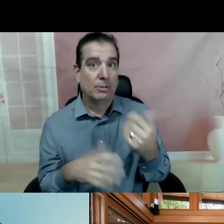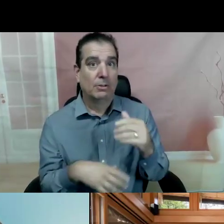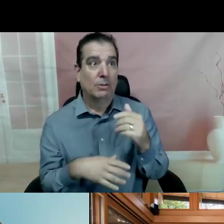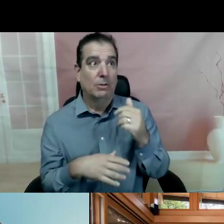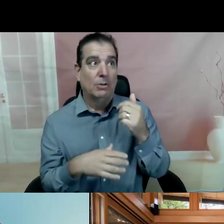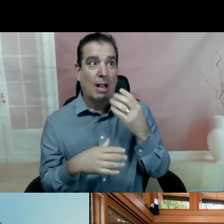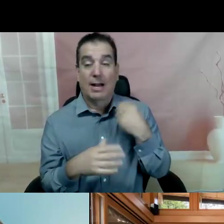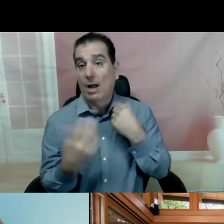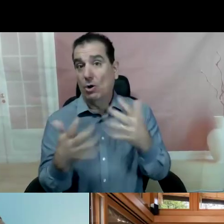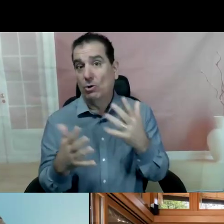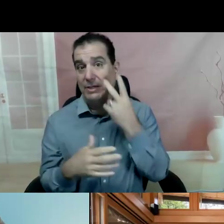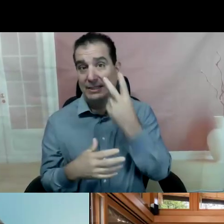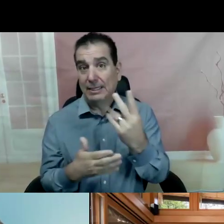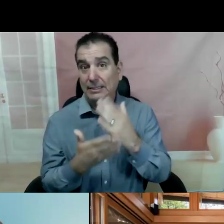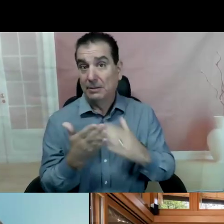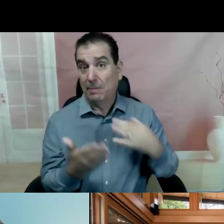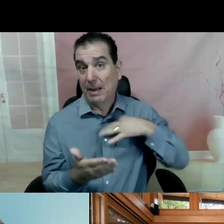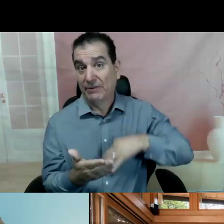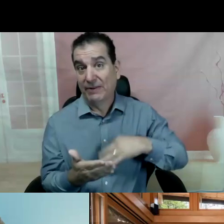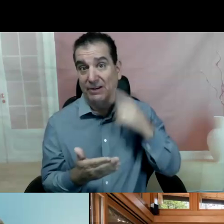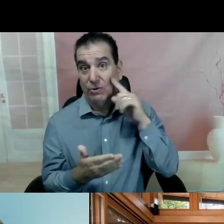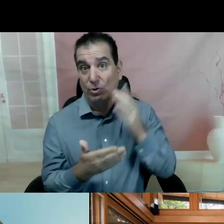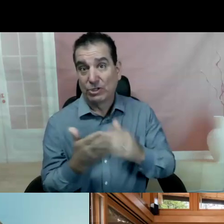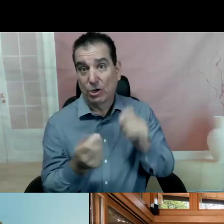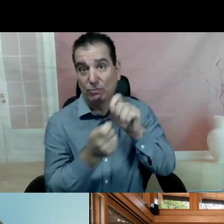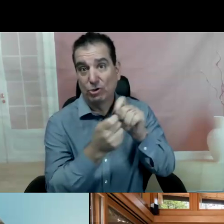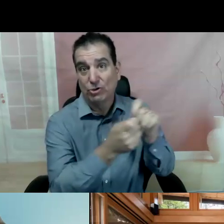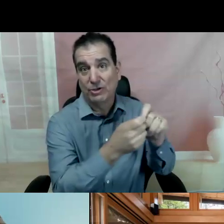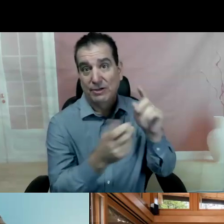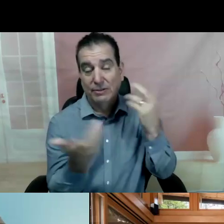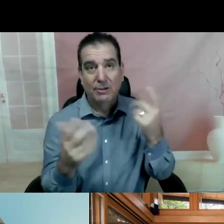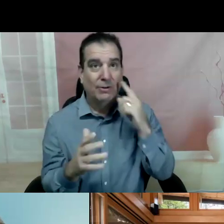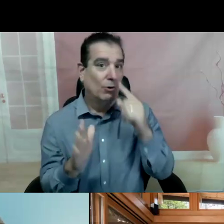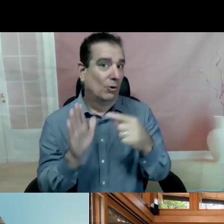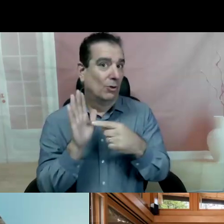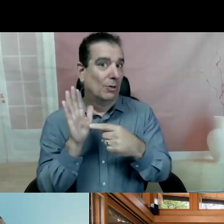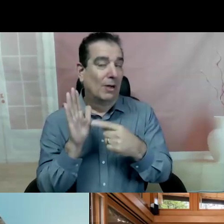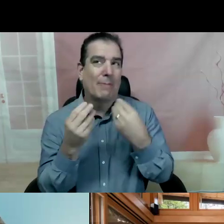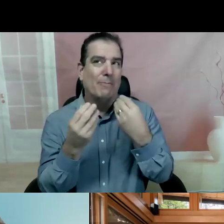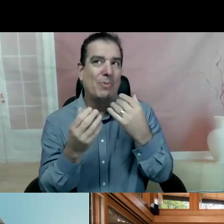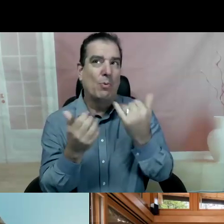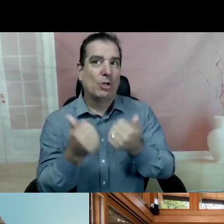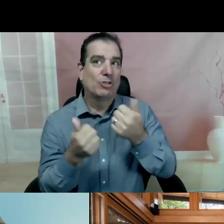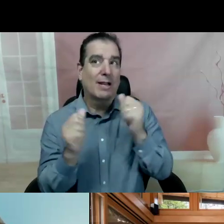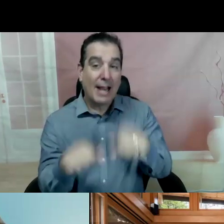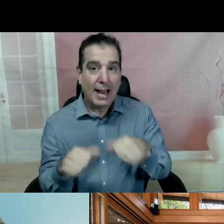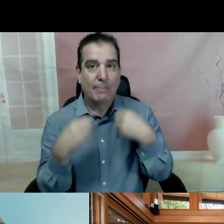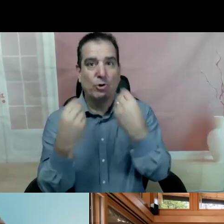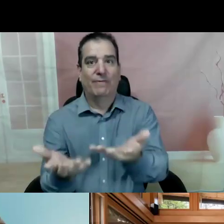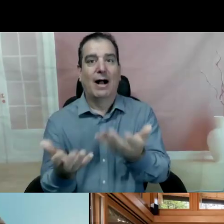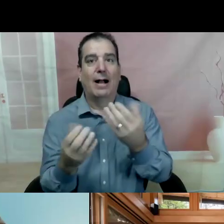for some of the populations that we are providing for. And we do see some benefits for… Well,